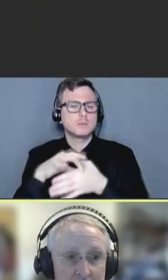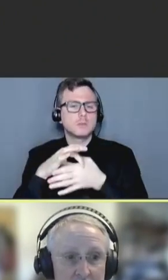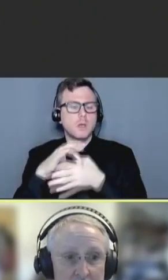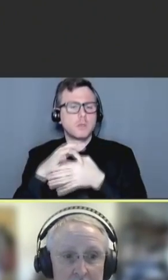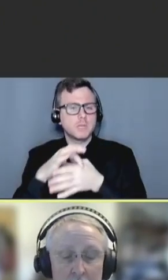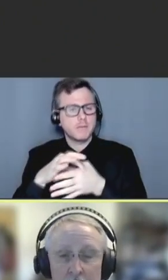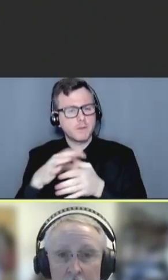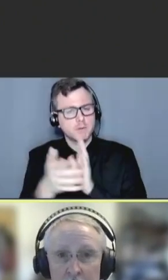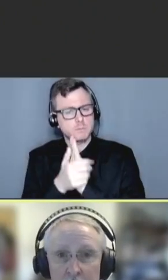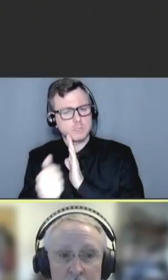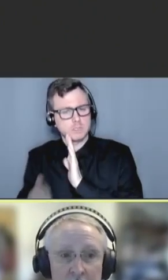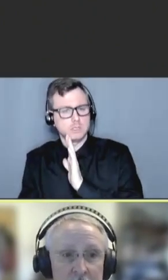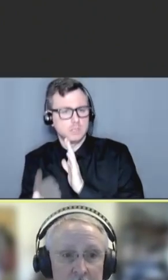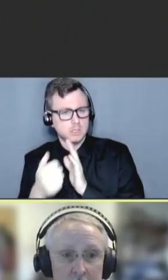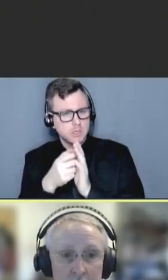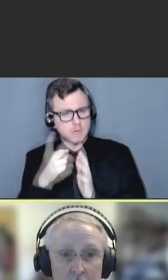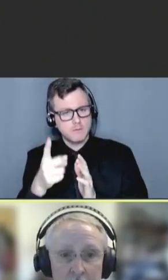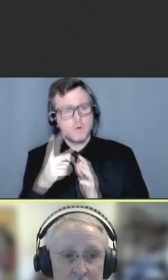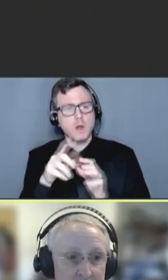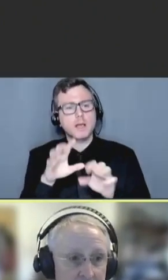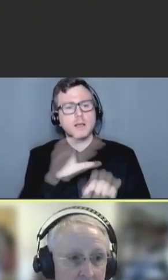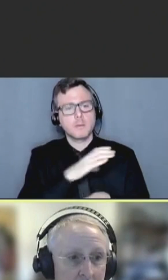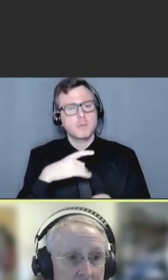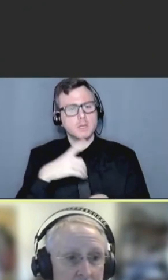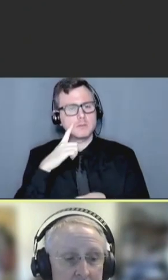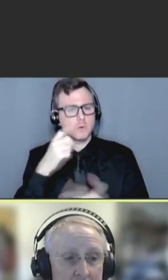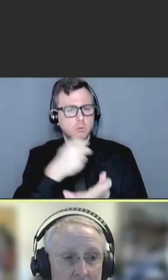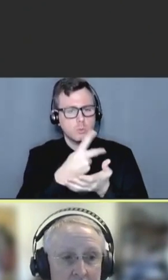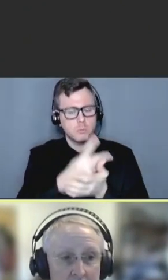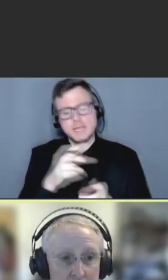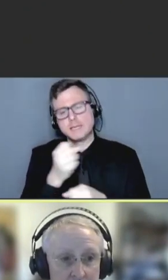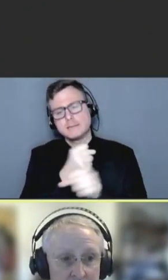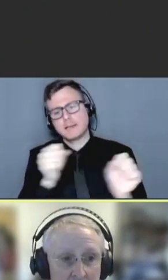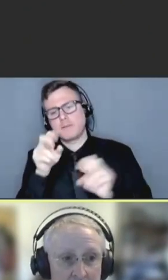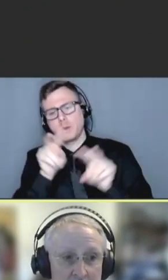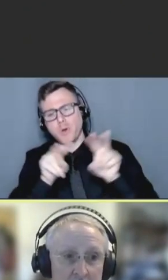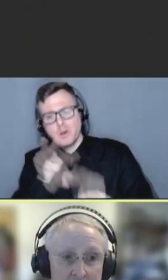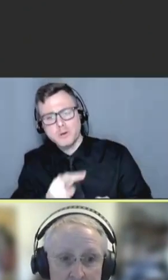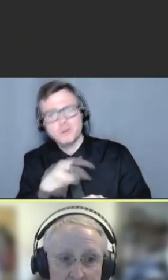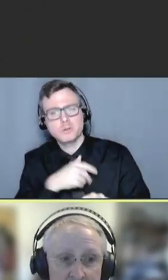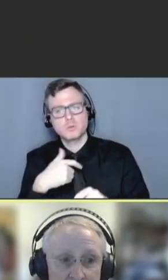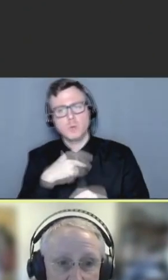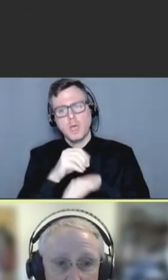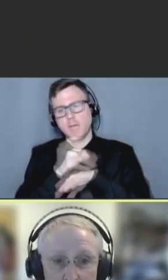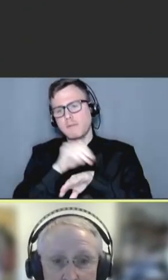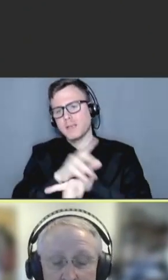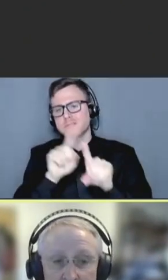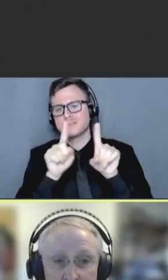conducting post-authorization and approval safety monitoring, to advise on analyses, interpretation,